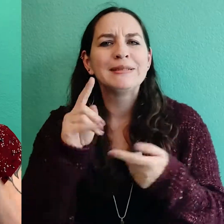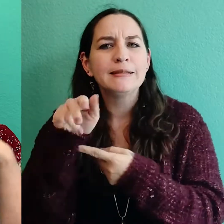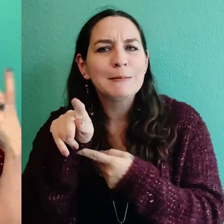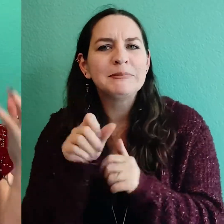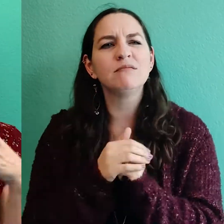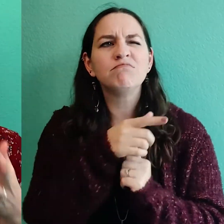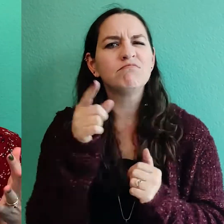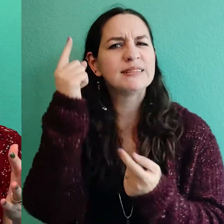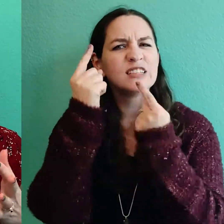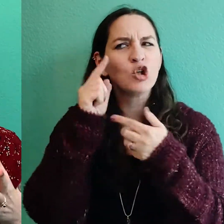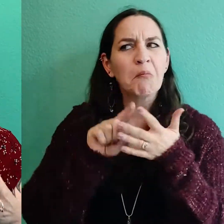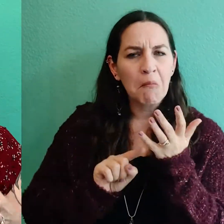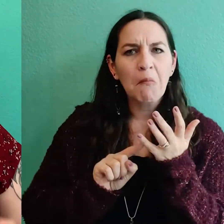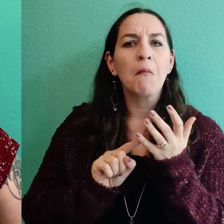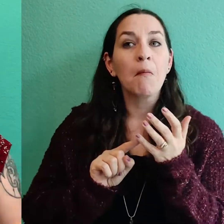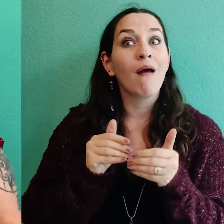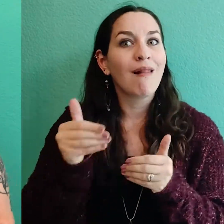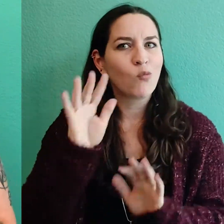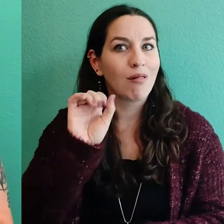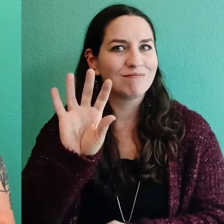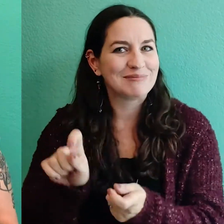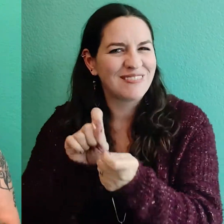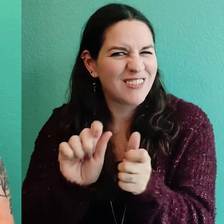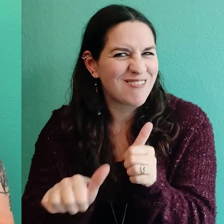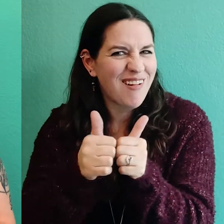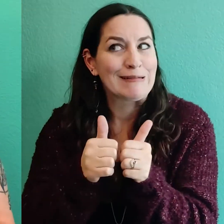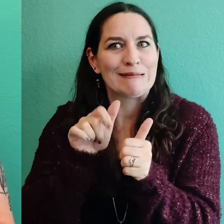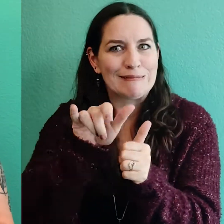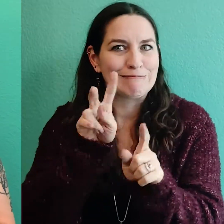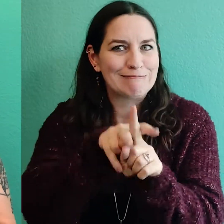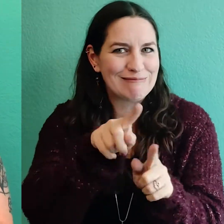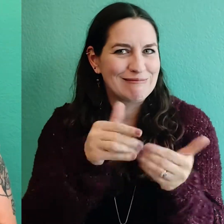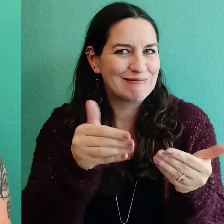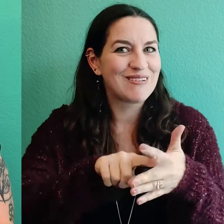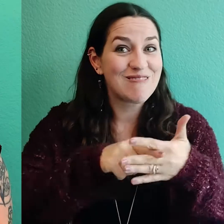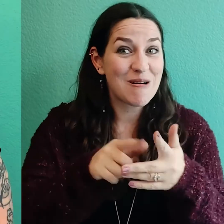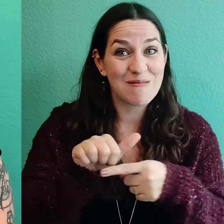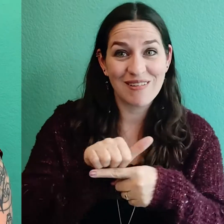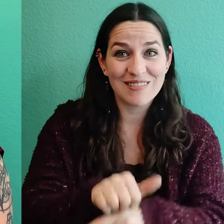some things to think about, and then I'm going to give you some challenges, some ideas to get you started.